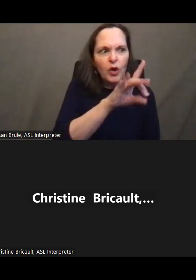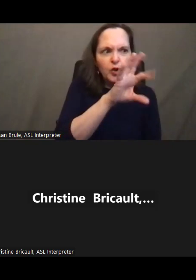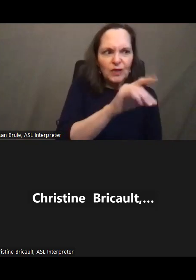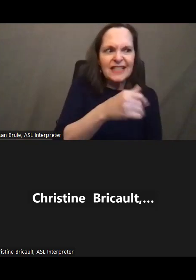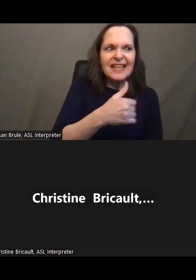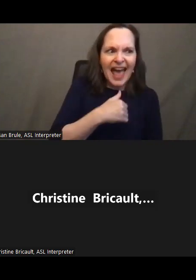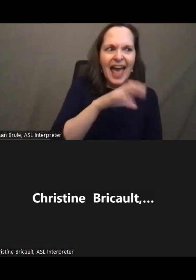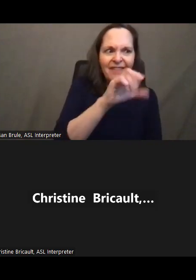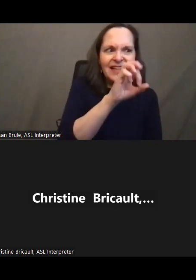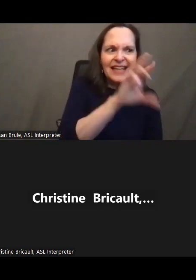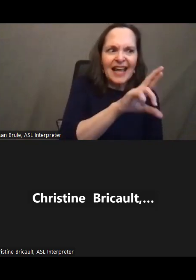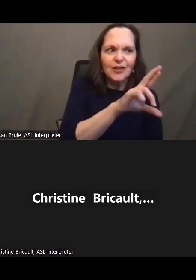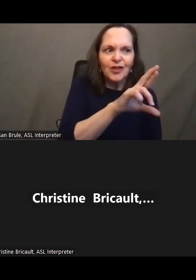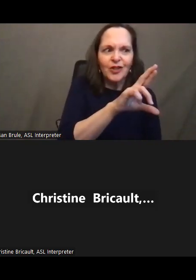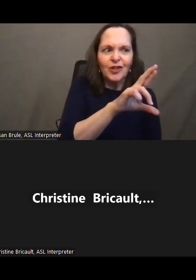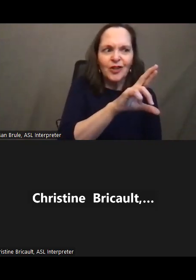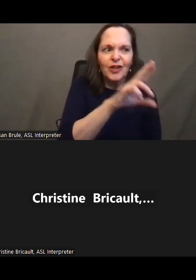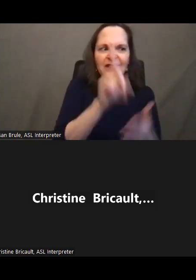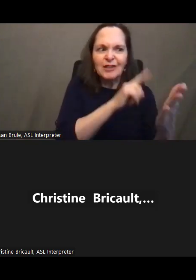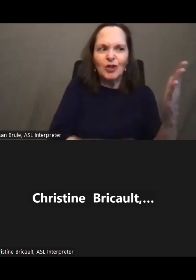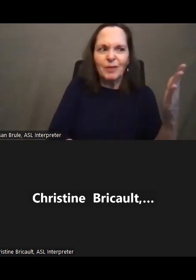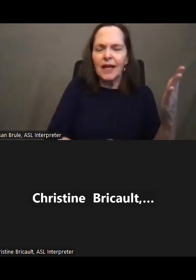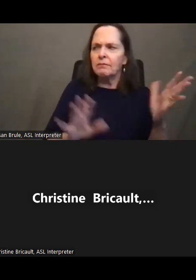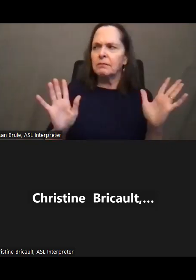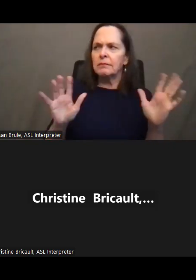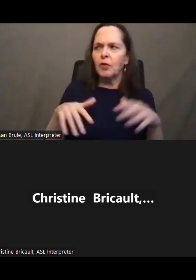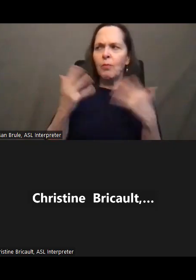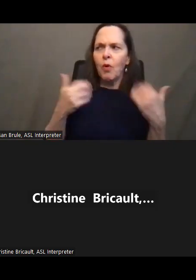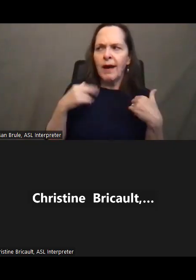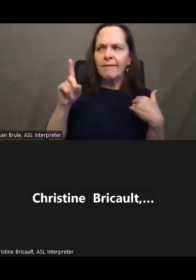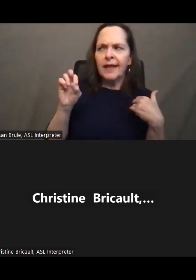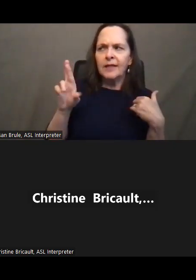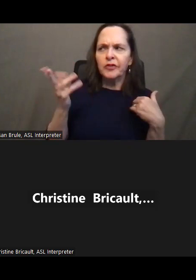You also cannot discriminate against someone who is perceived as having a